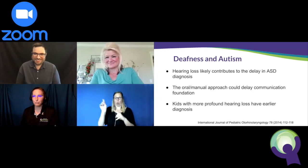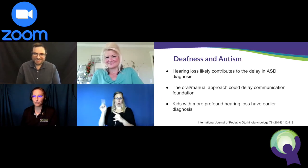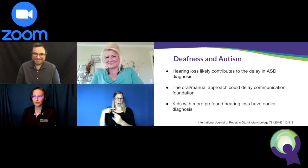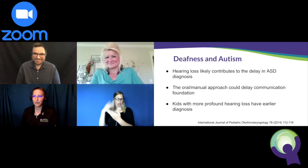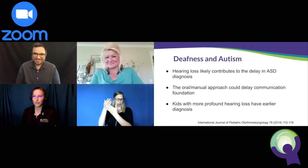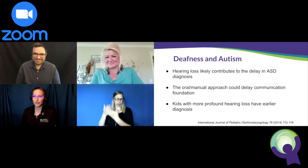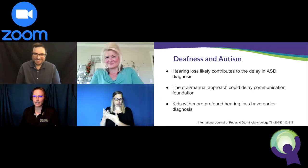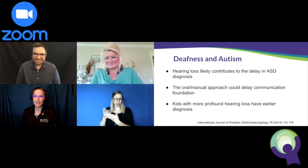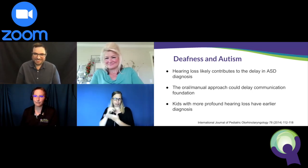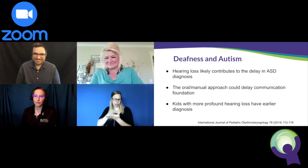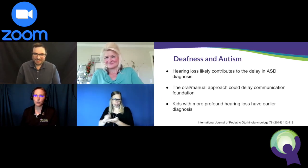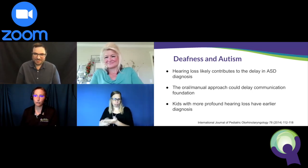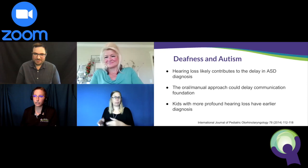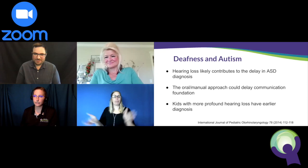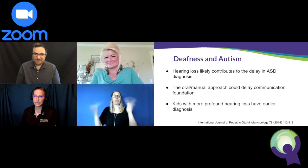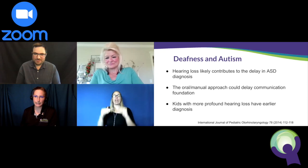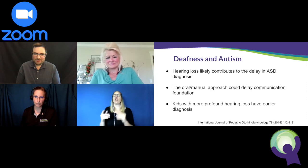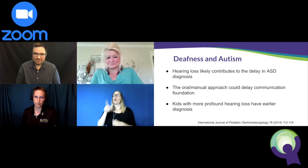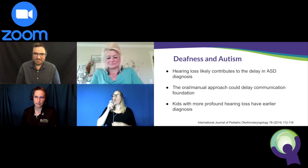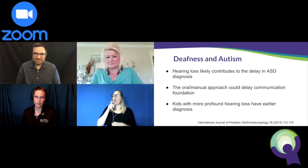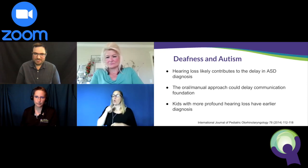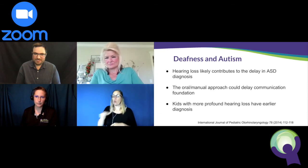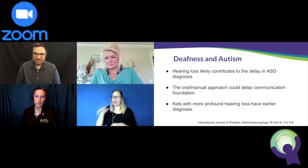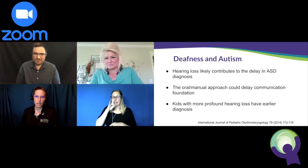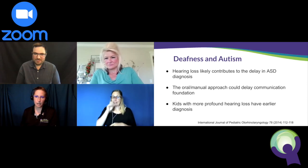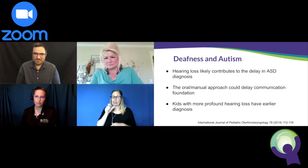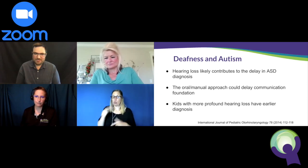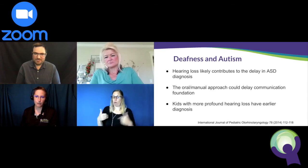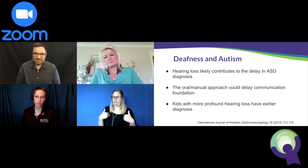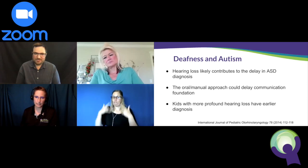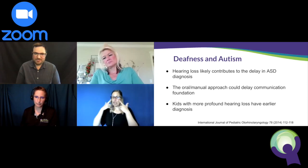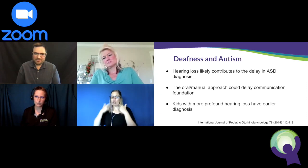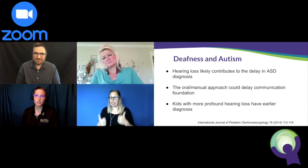profound hearing loss have earlier diagnosis of autism as well.